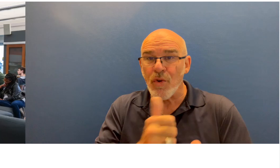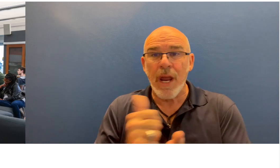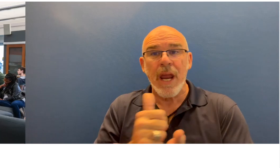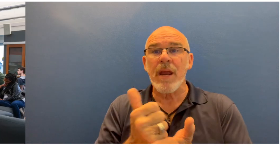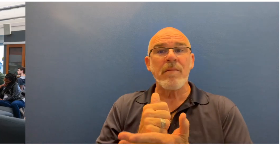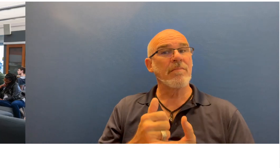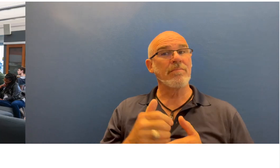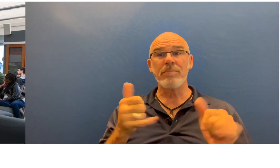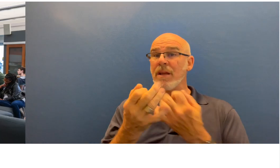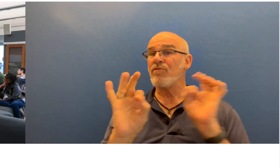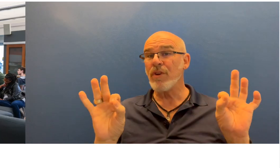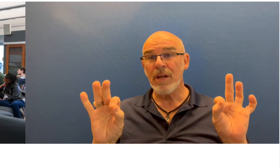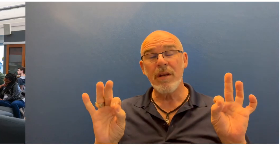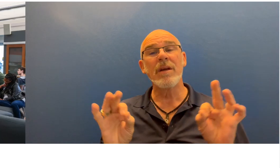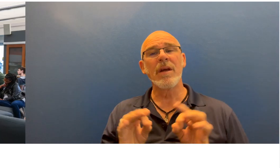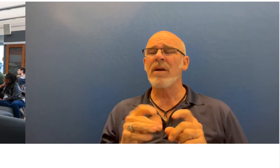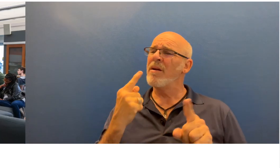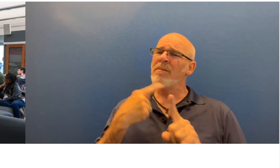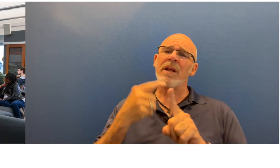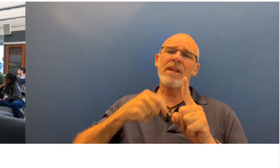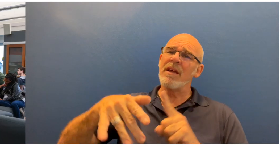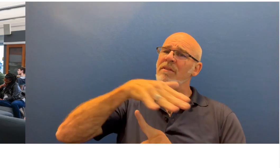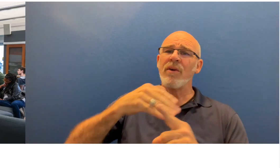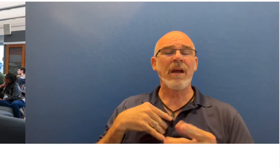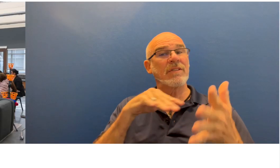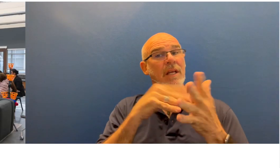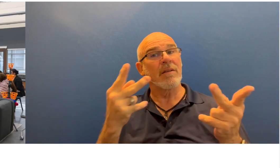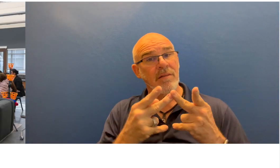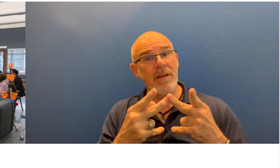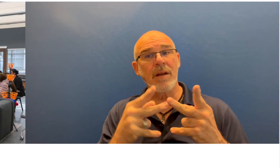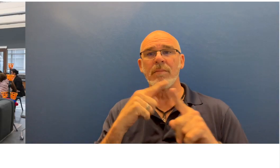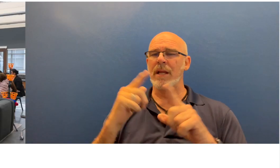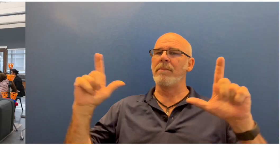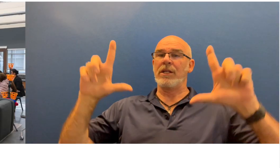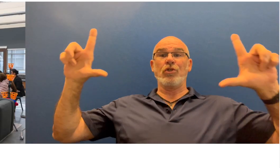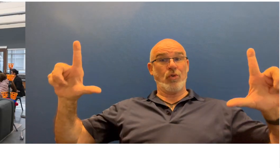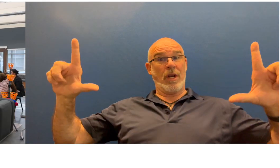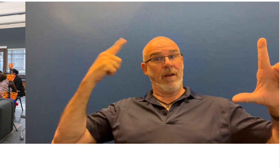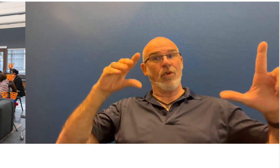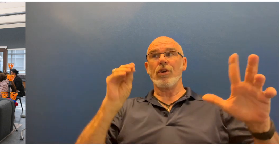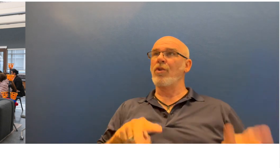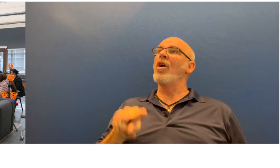And just the environment. We have study spaces, and a huge screen for folks to really enjoy.